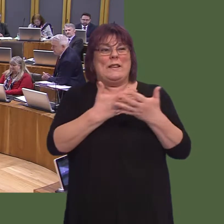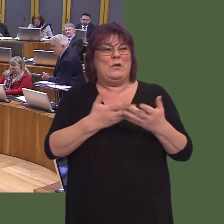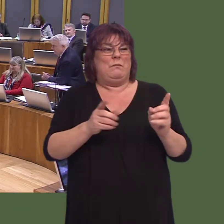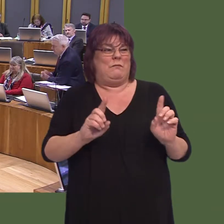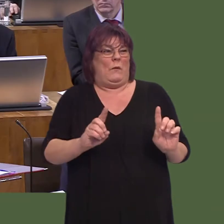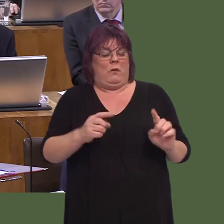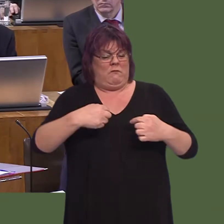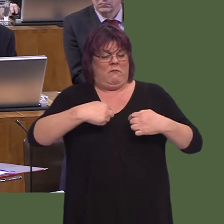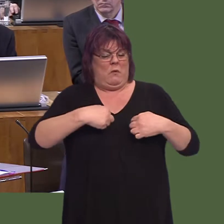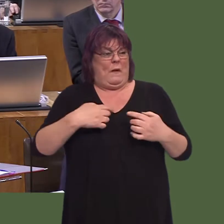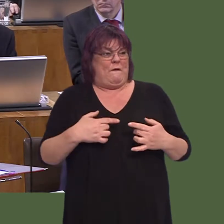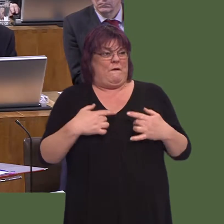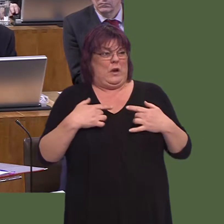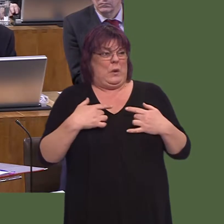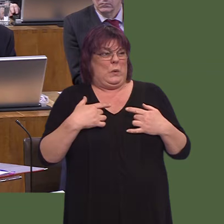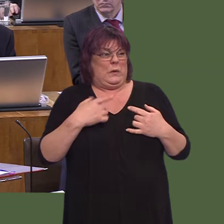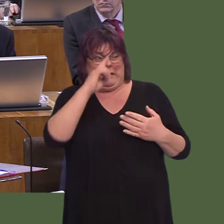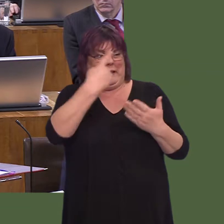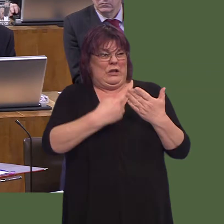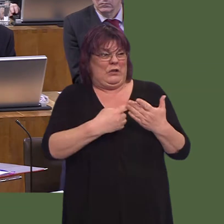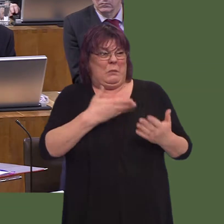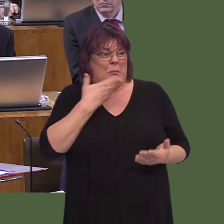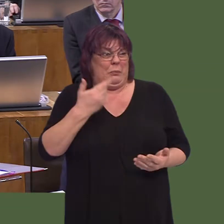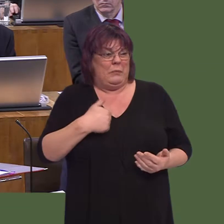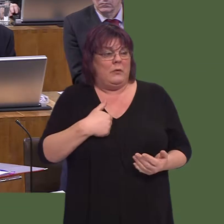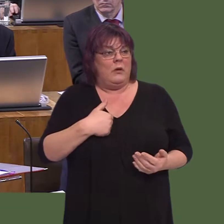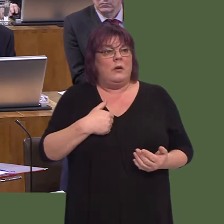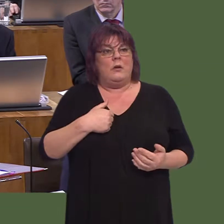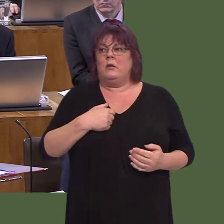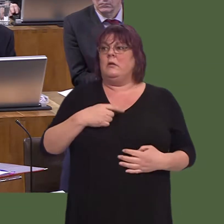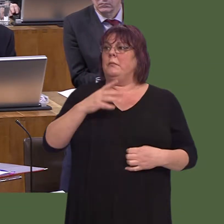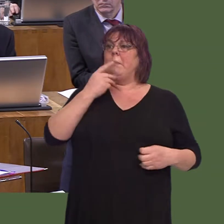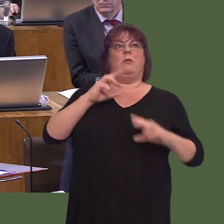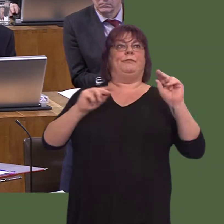Now, we have no view on this at this stage, and there are reasons for that. [Interruption.]